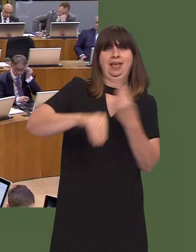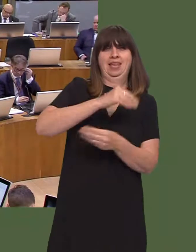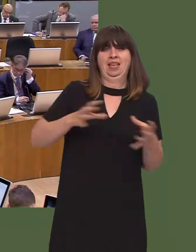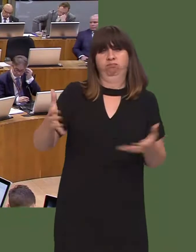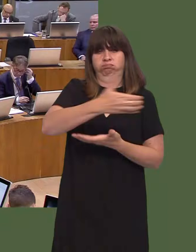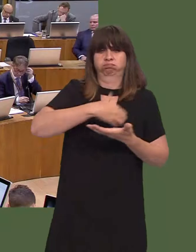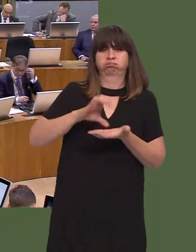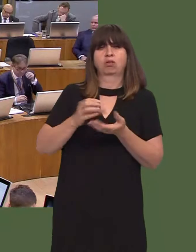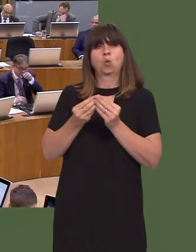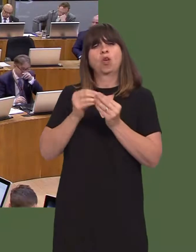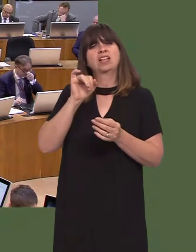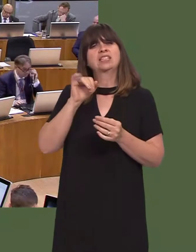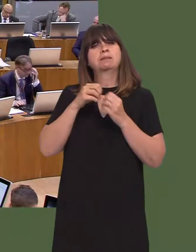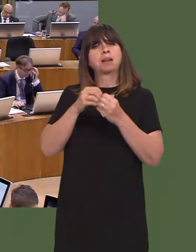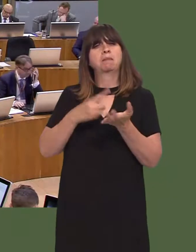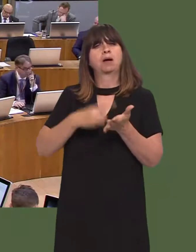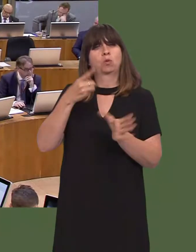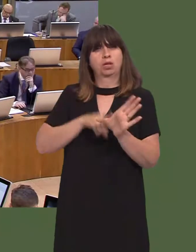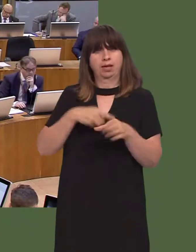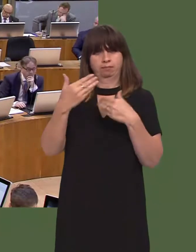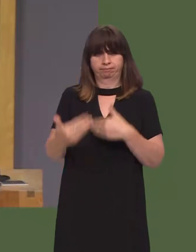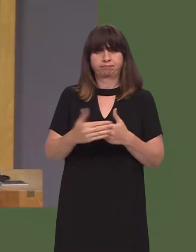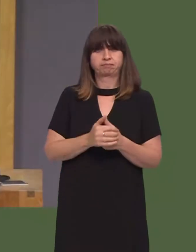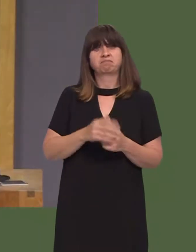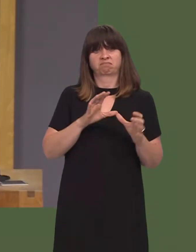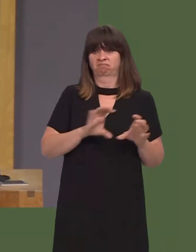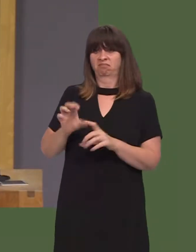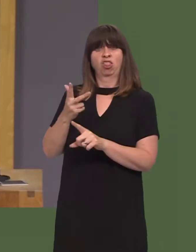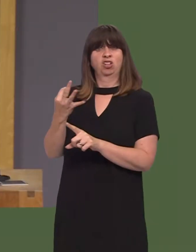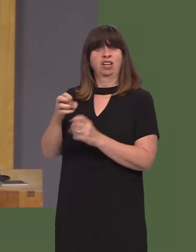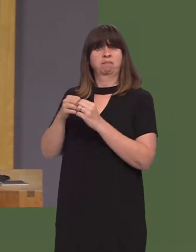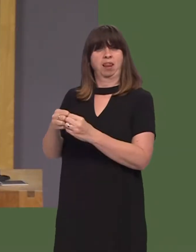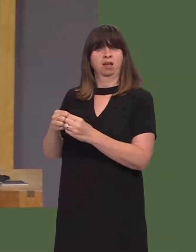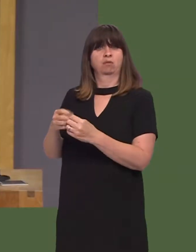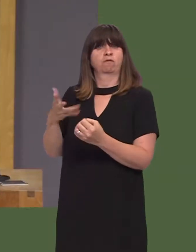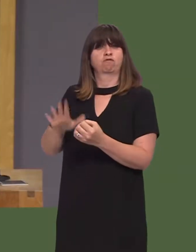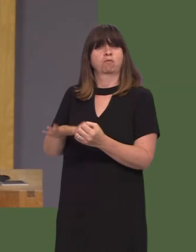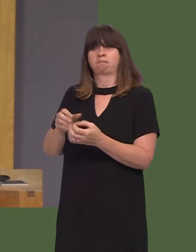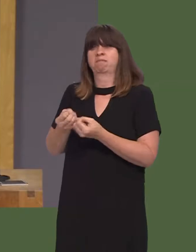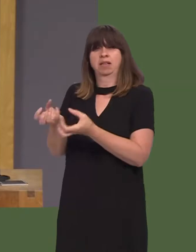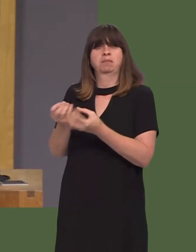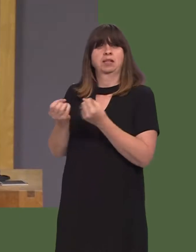is worth about £60 billion a year, and, of that, £38 billion is accounted for by public